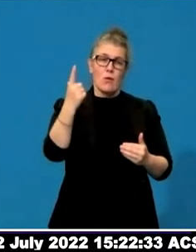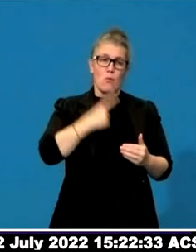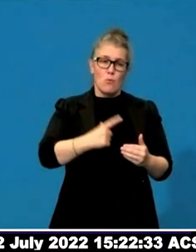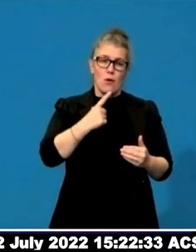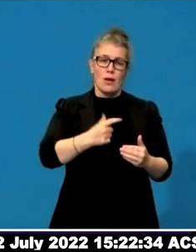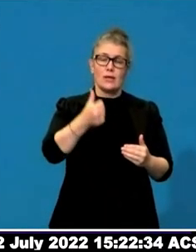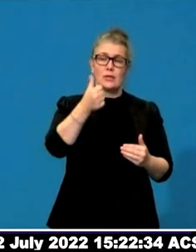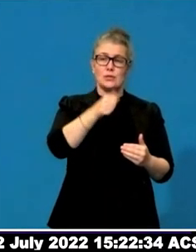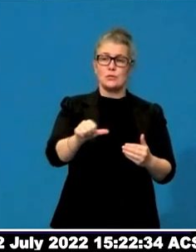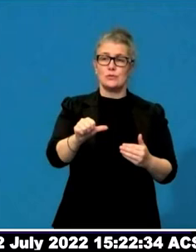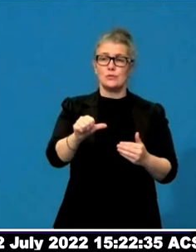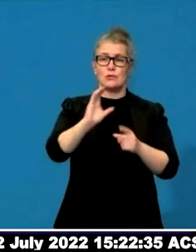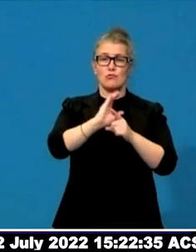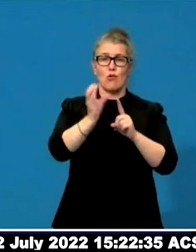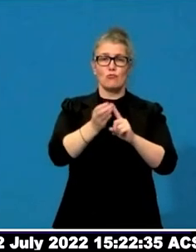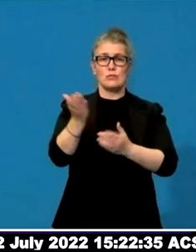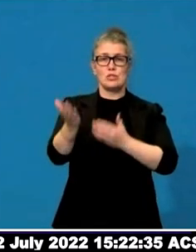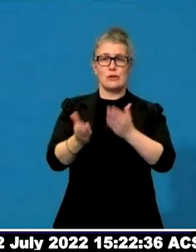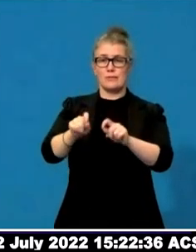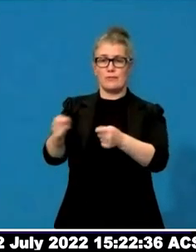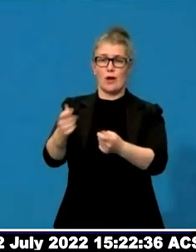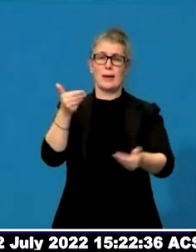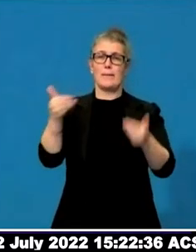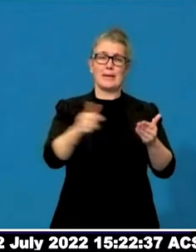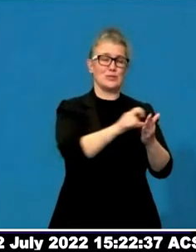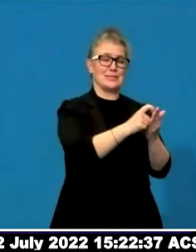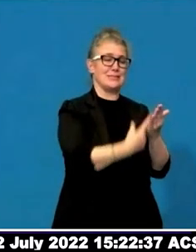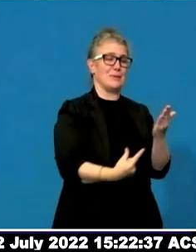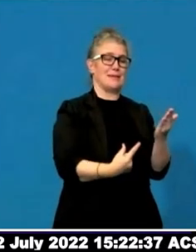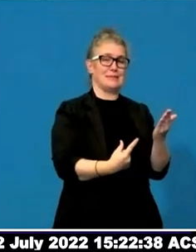rather than a disability services provider.